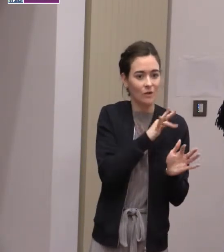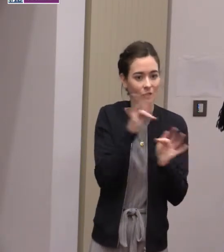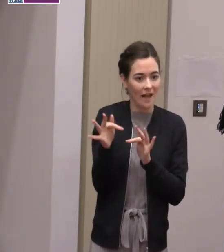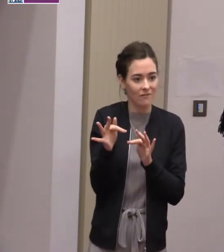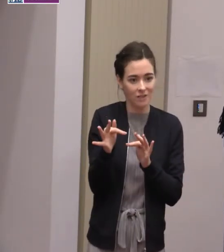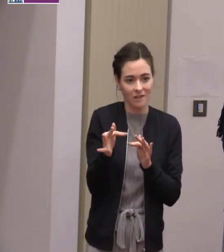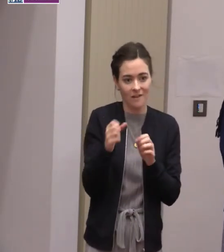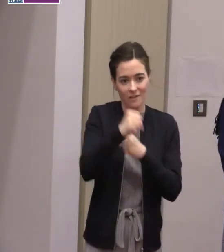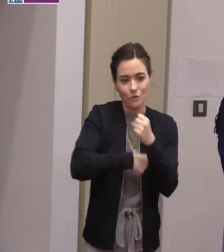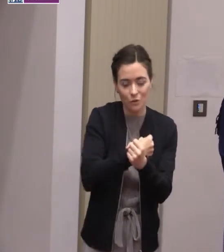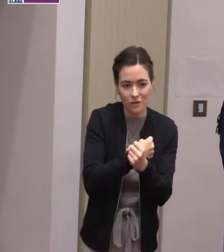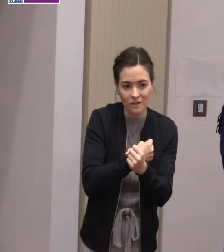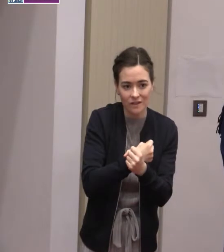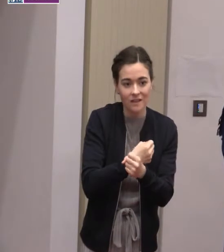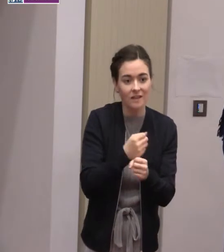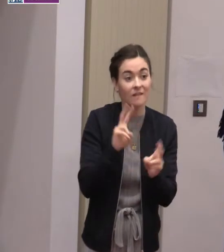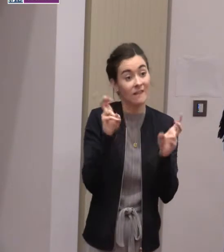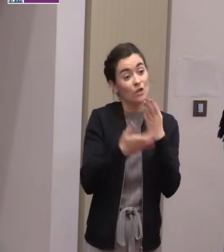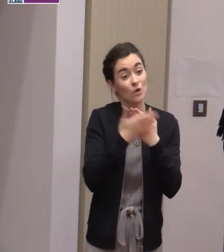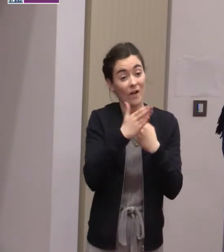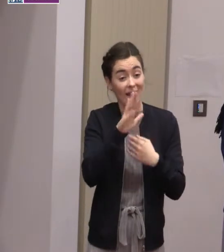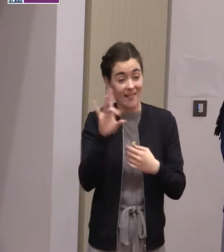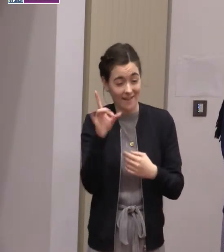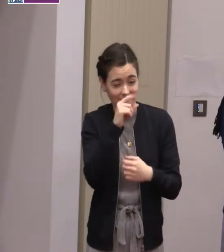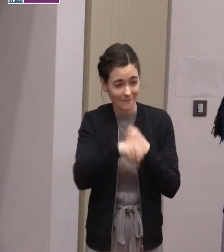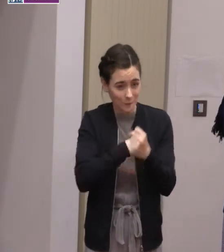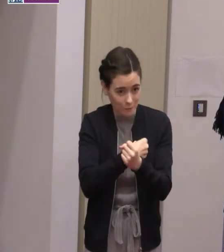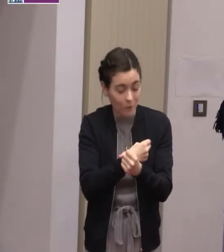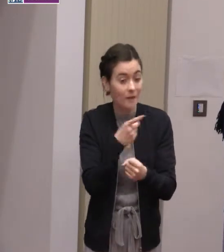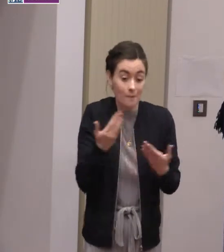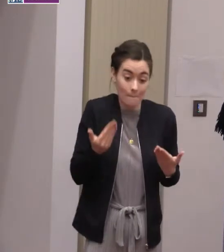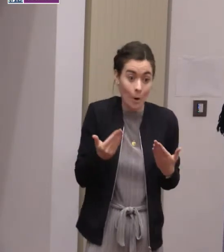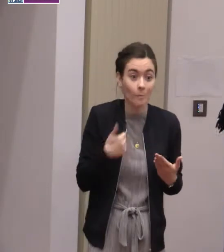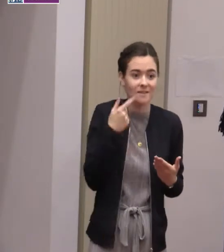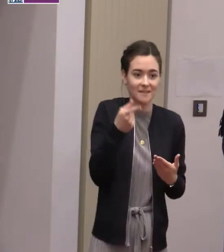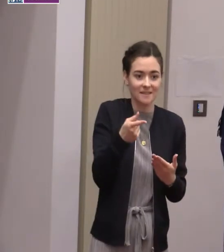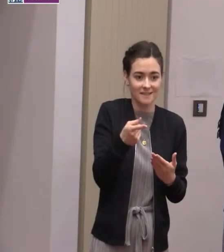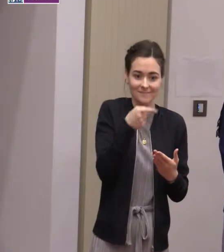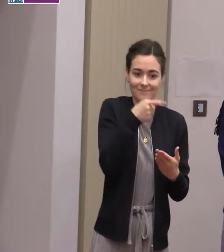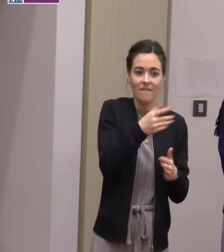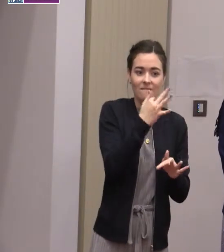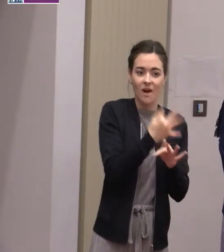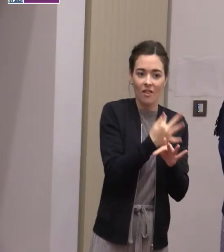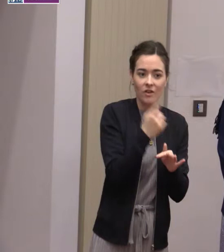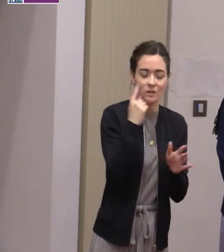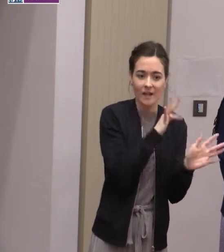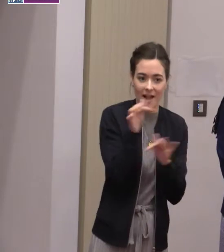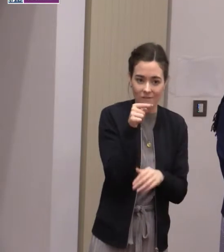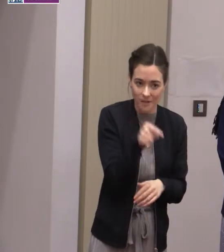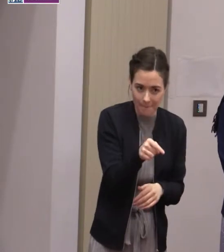their son and was in the custody of the respondent, the father and his sworn to the trial magistrates